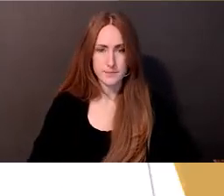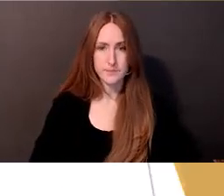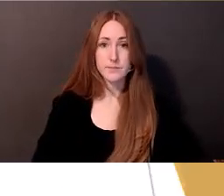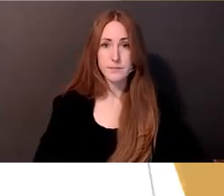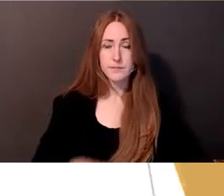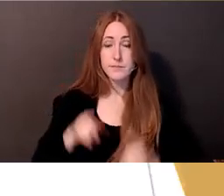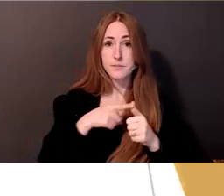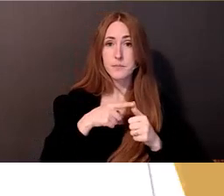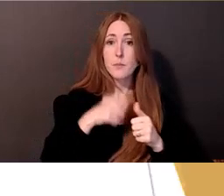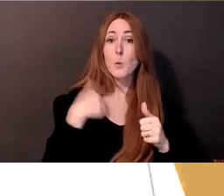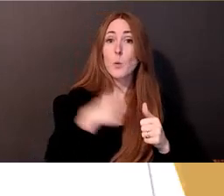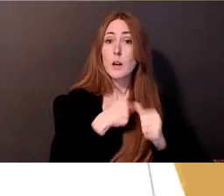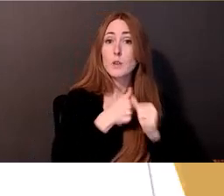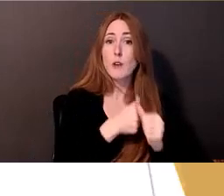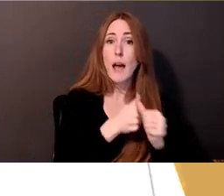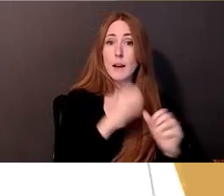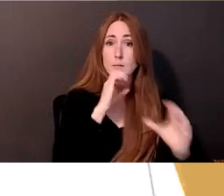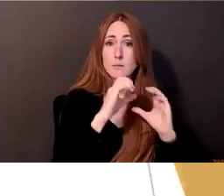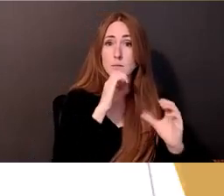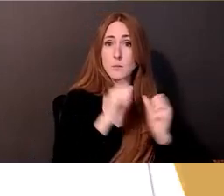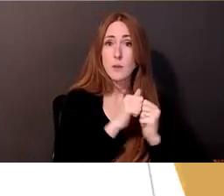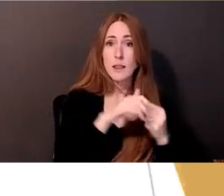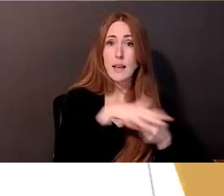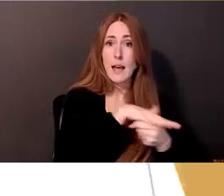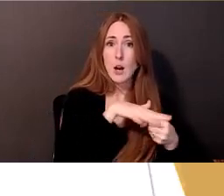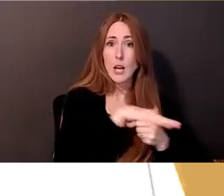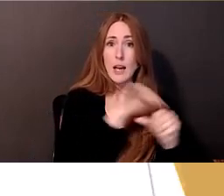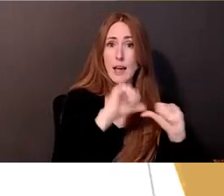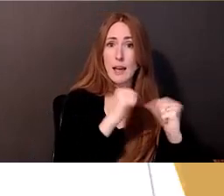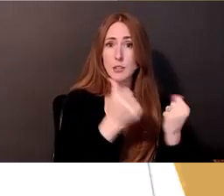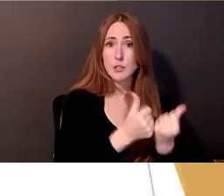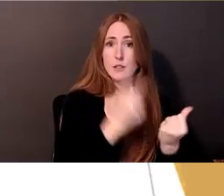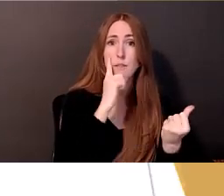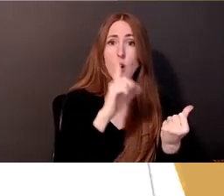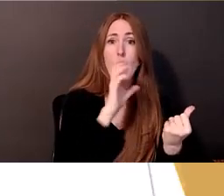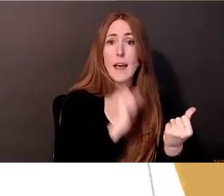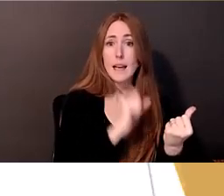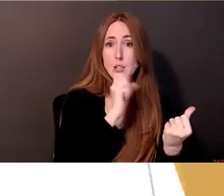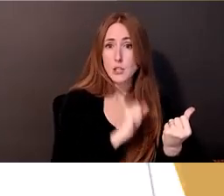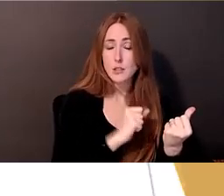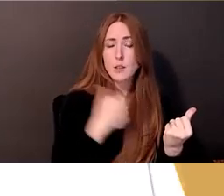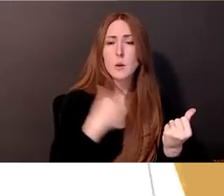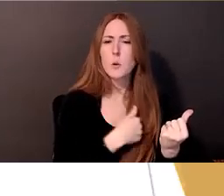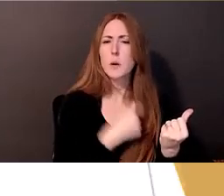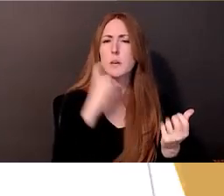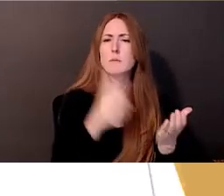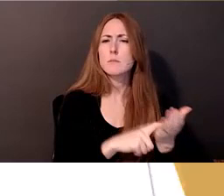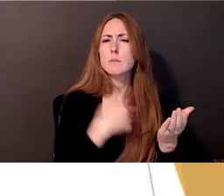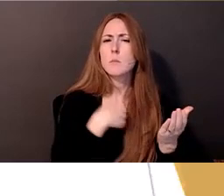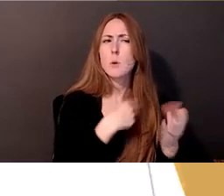with the Area Agency on Aging, we recognize that we were receiving a limited number of referrals